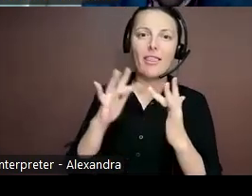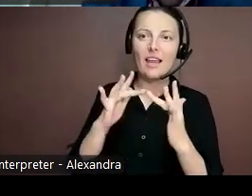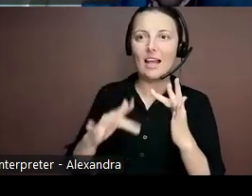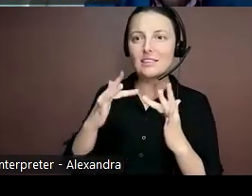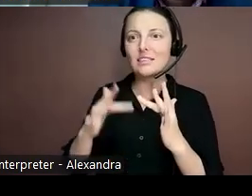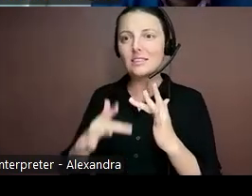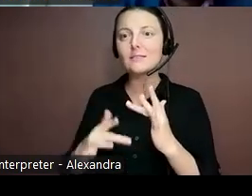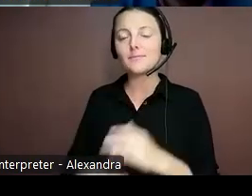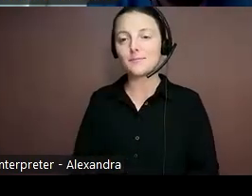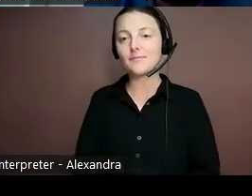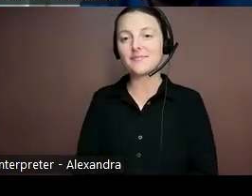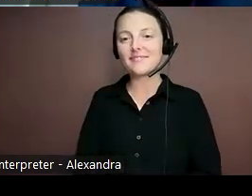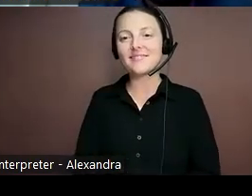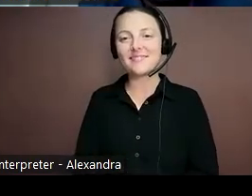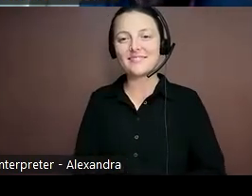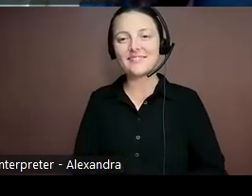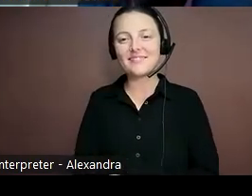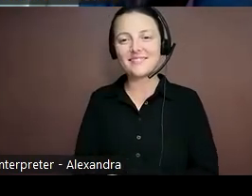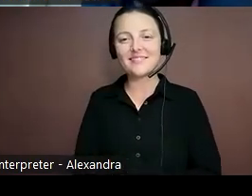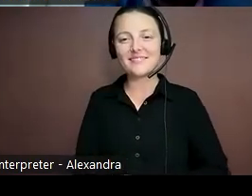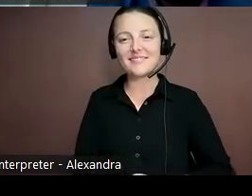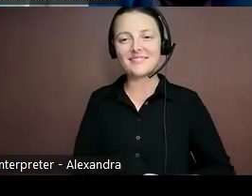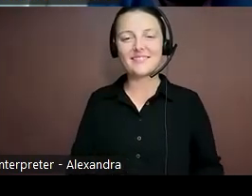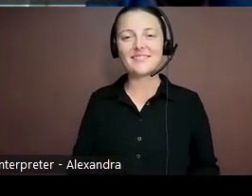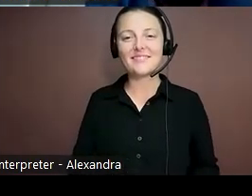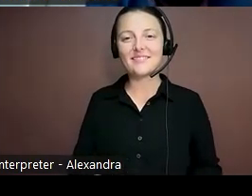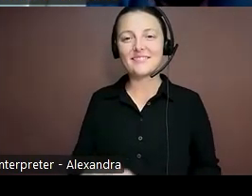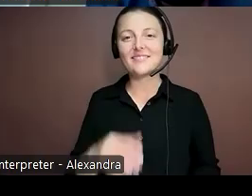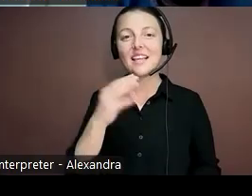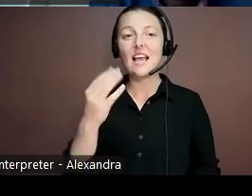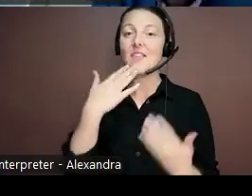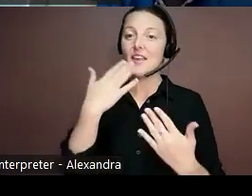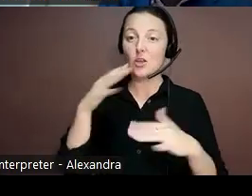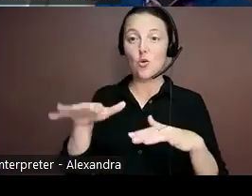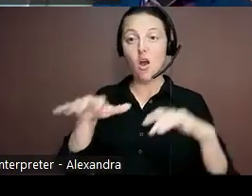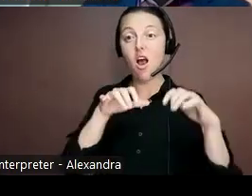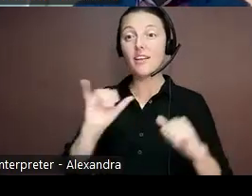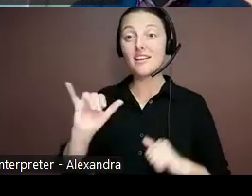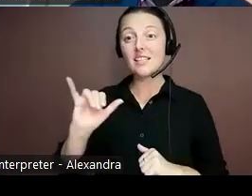that was puzzling. And thank you to our audience as well for hanging in there. And,